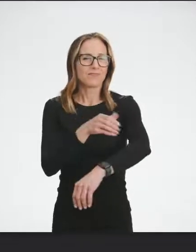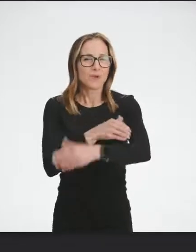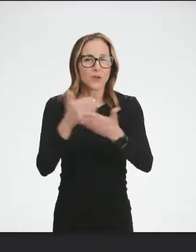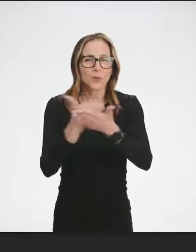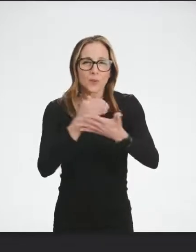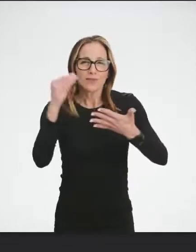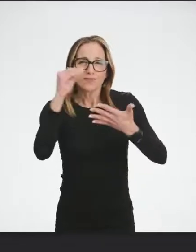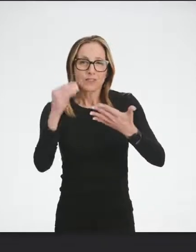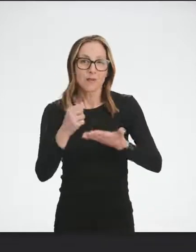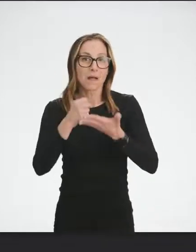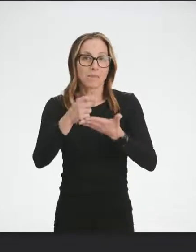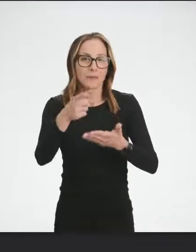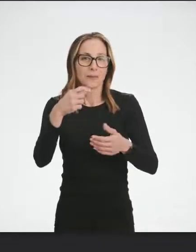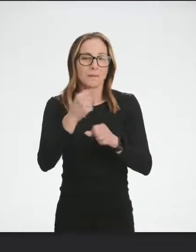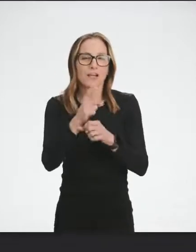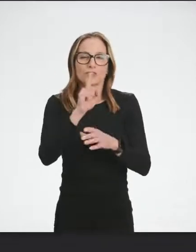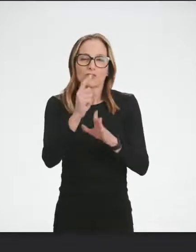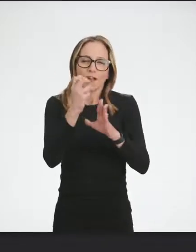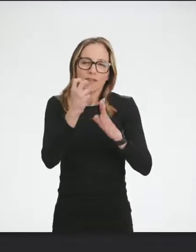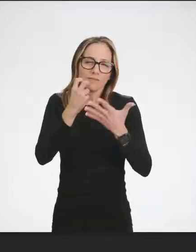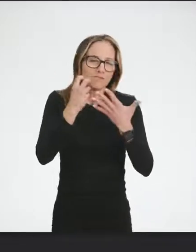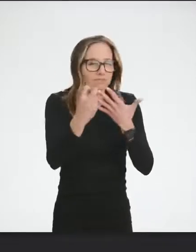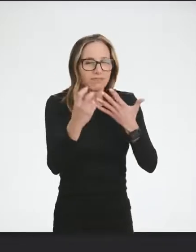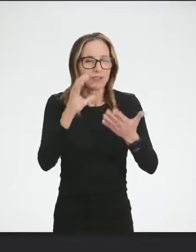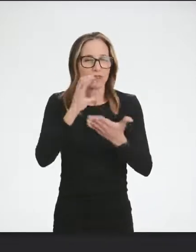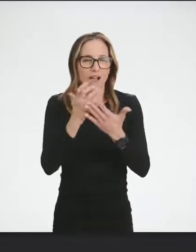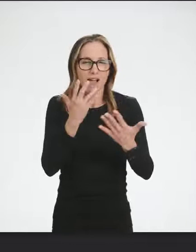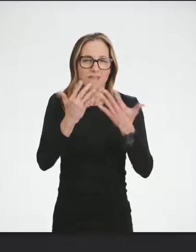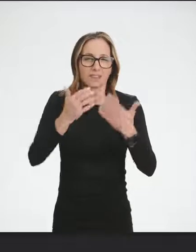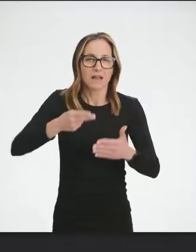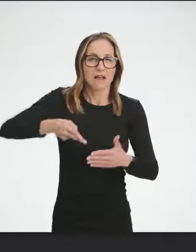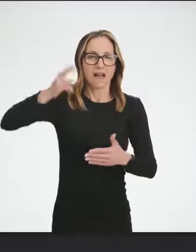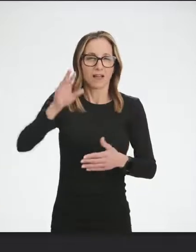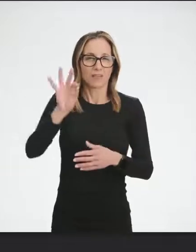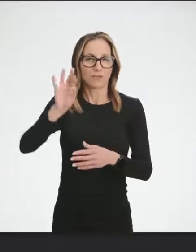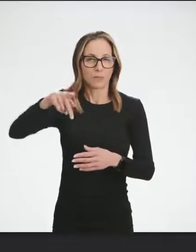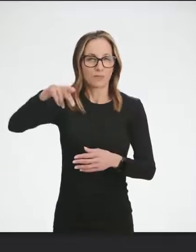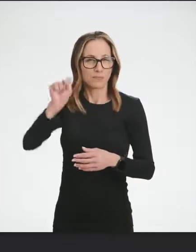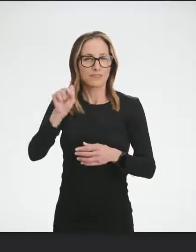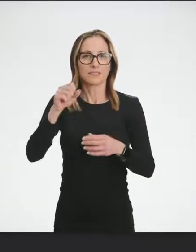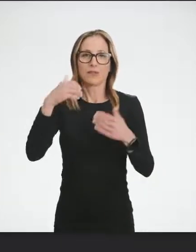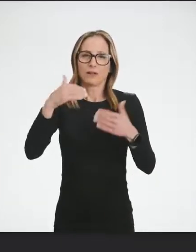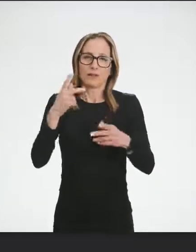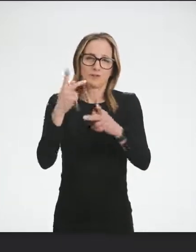immersive graphics with even higher frame rates and enable new levels of computational performance.